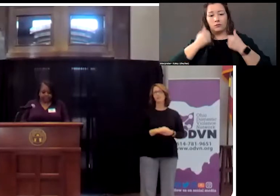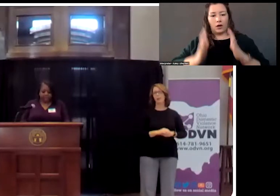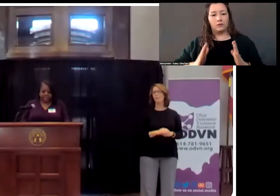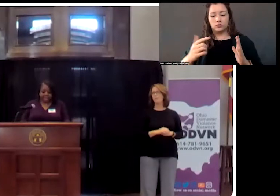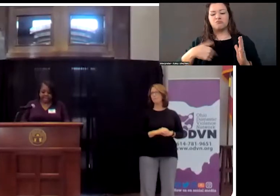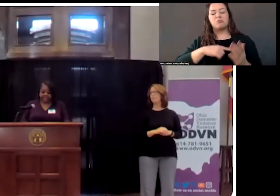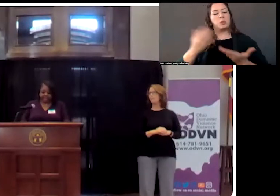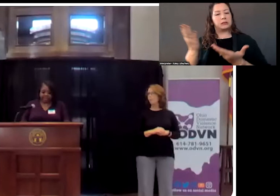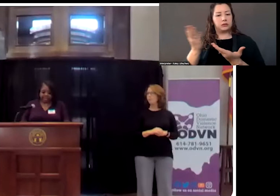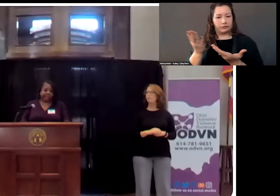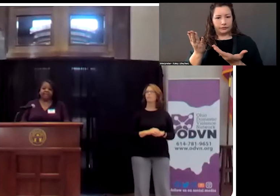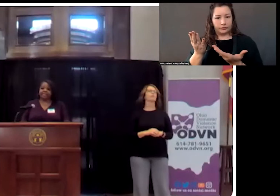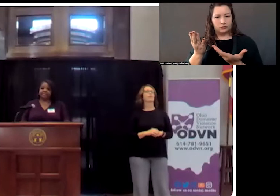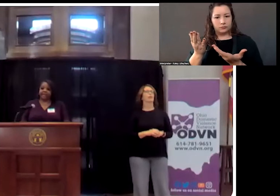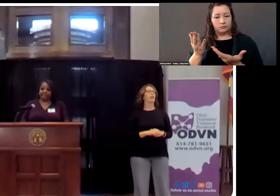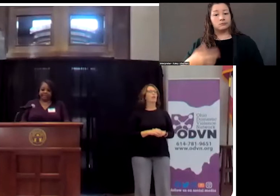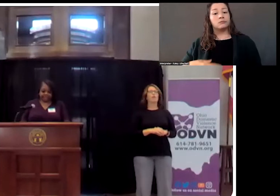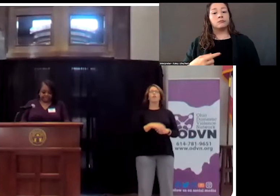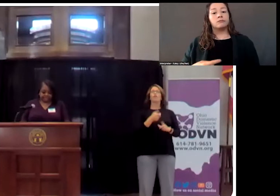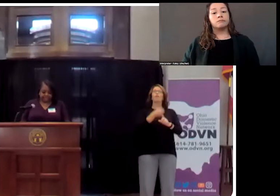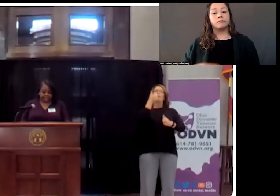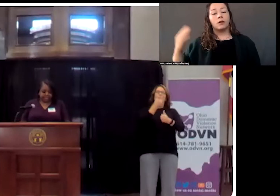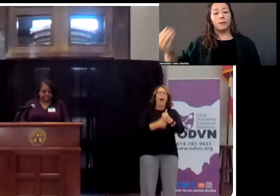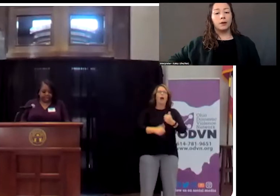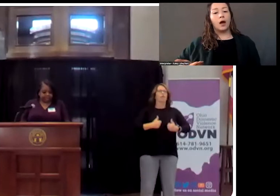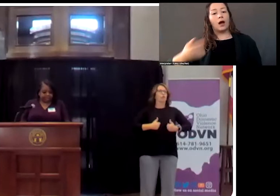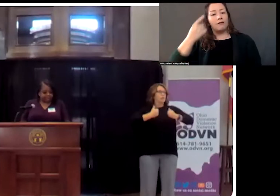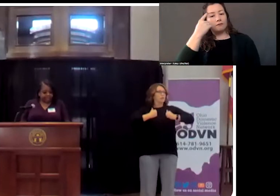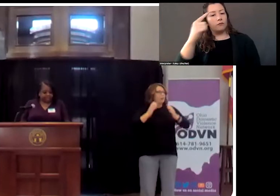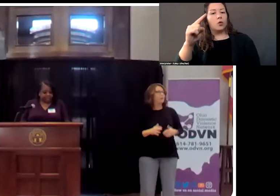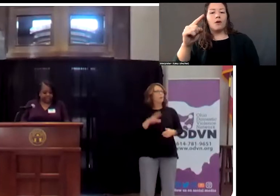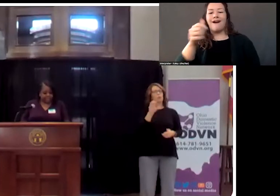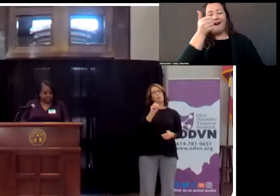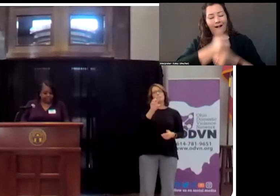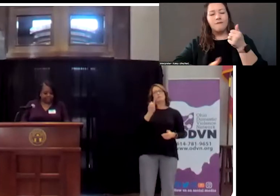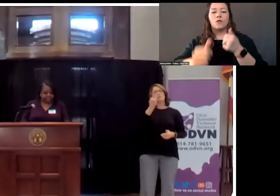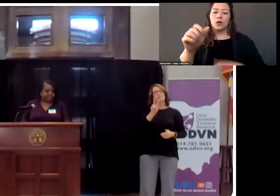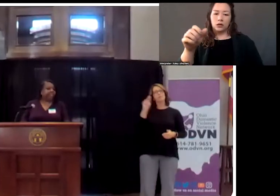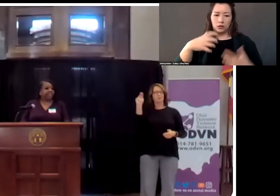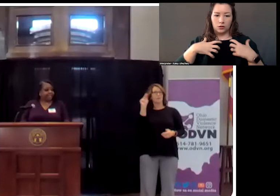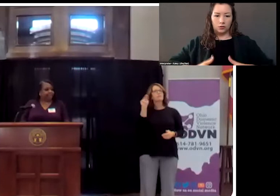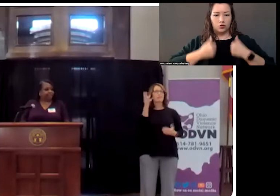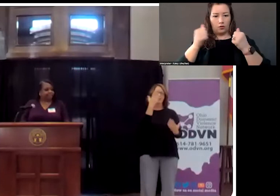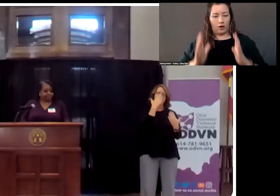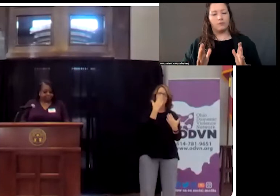on behalf of every survivor and the Ohio Domestic Violence Network. Thank you.